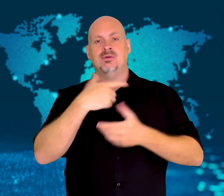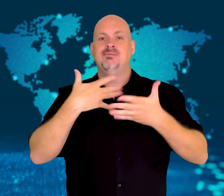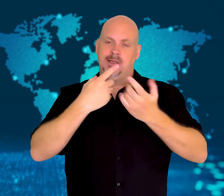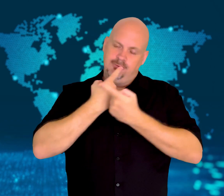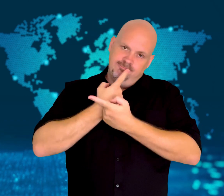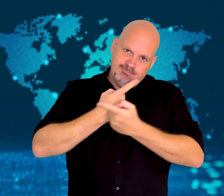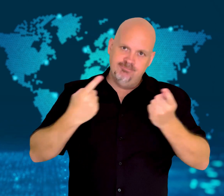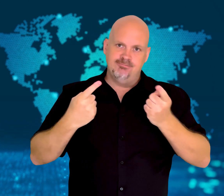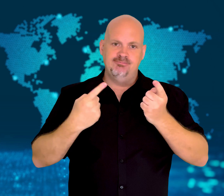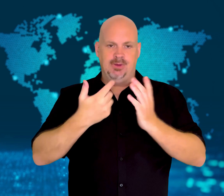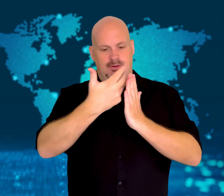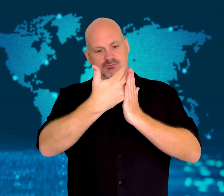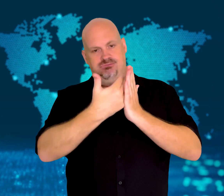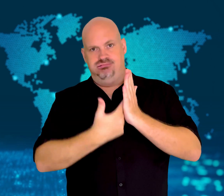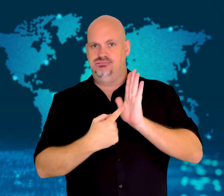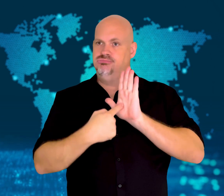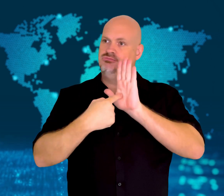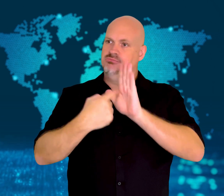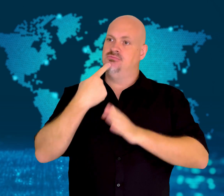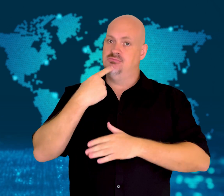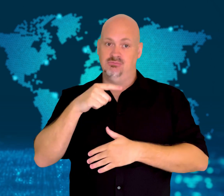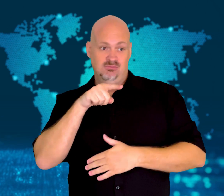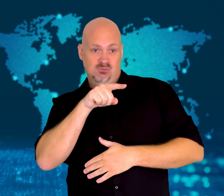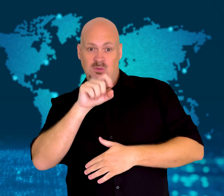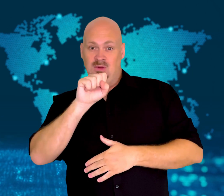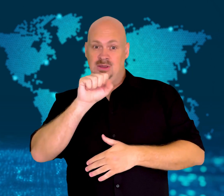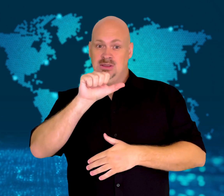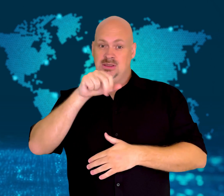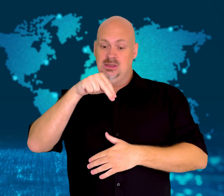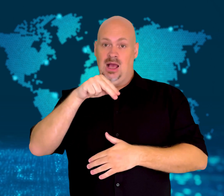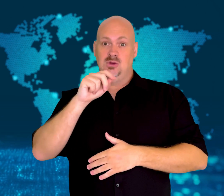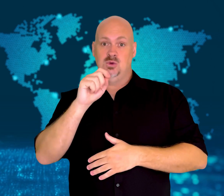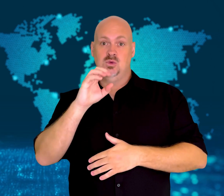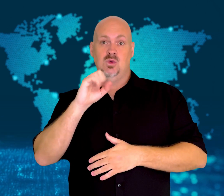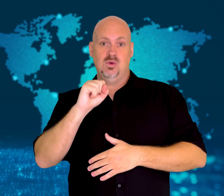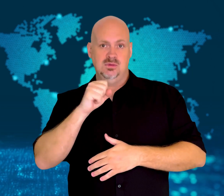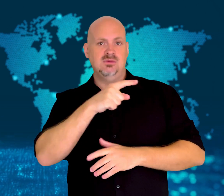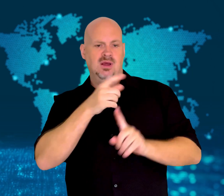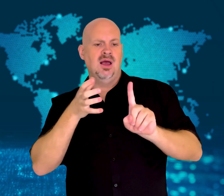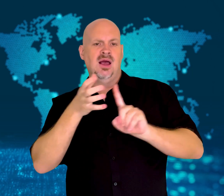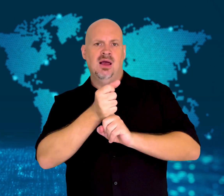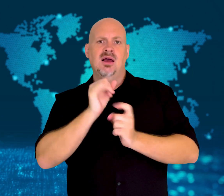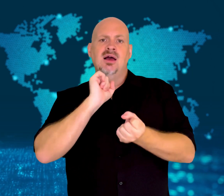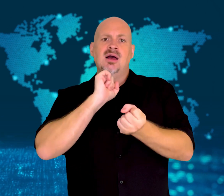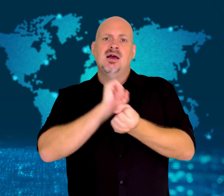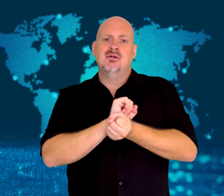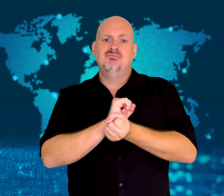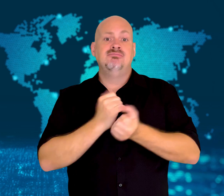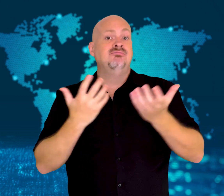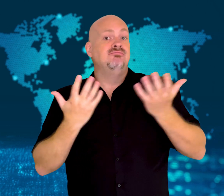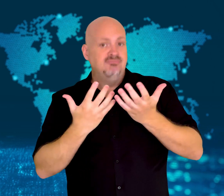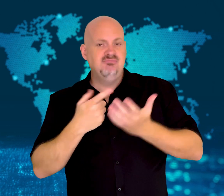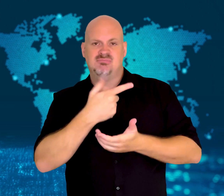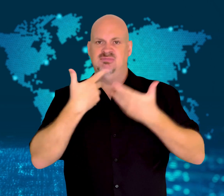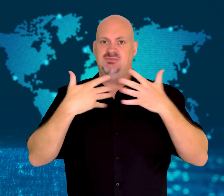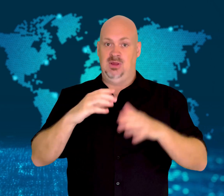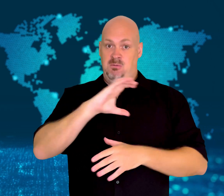The Brazilian Highway Police said in a statement that